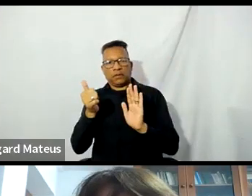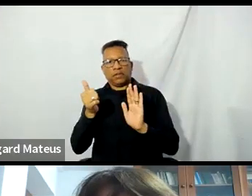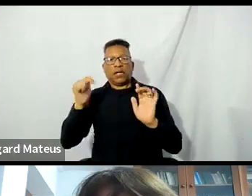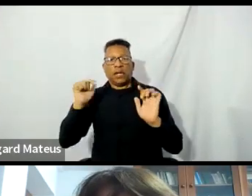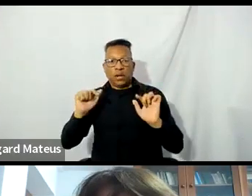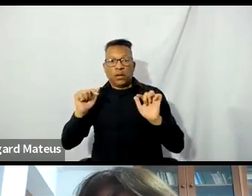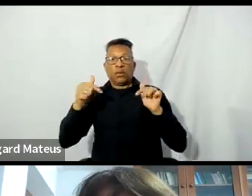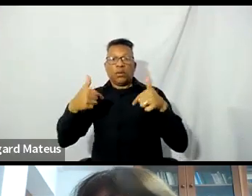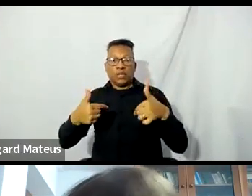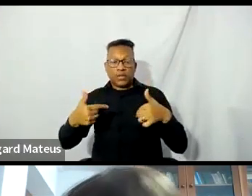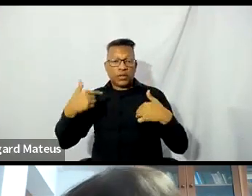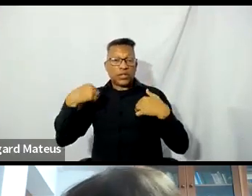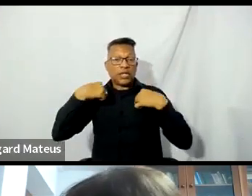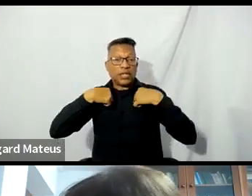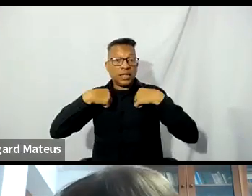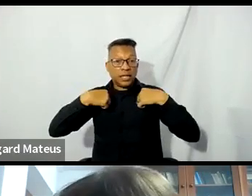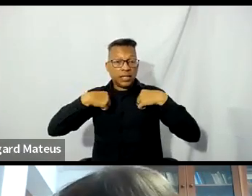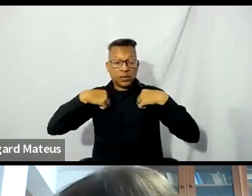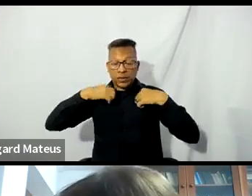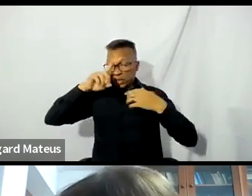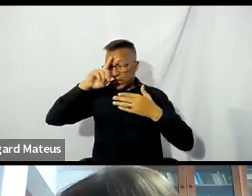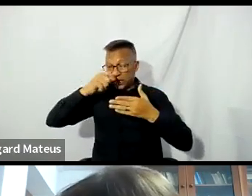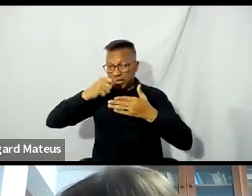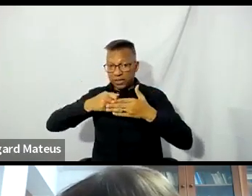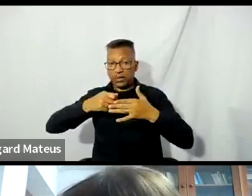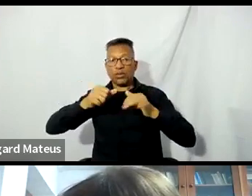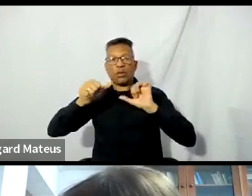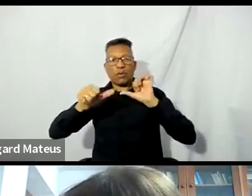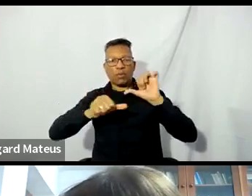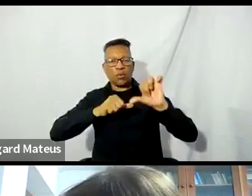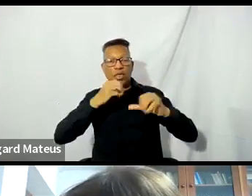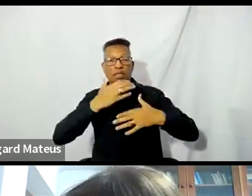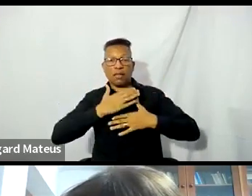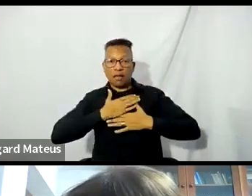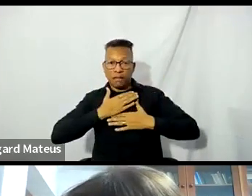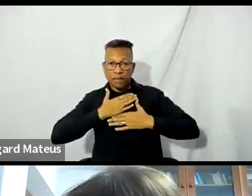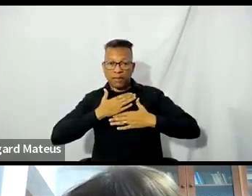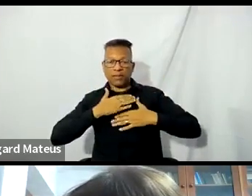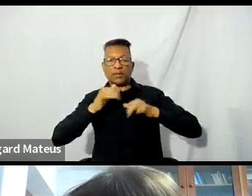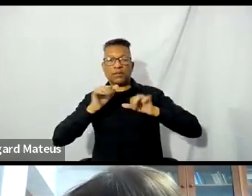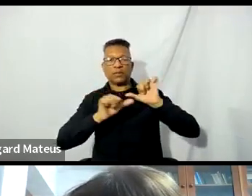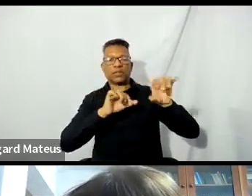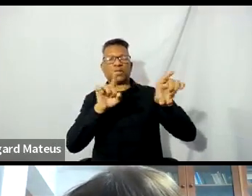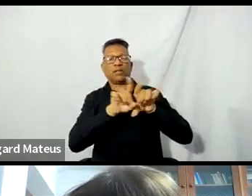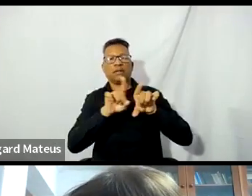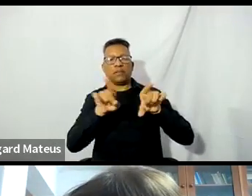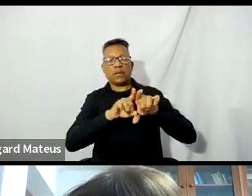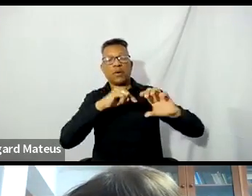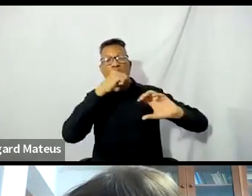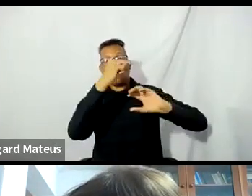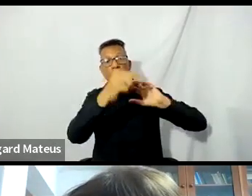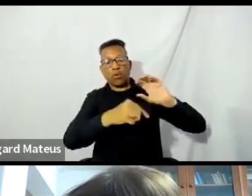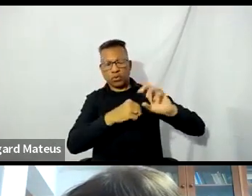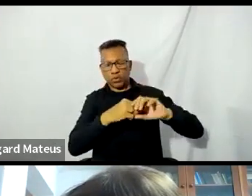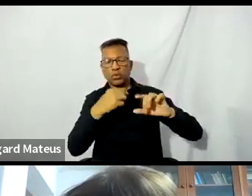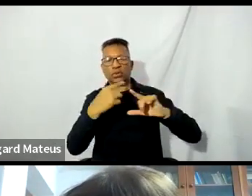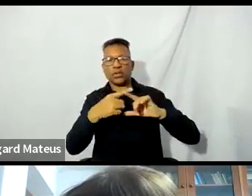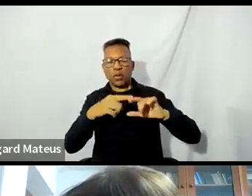an it's an action of me me. And that action changes the world, and it changes me . The . The world and The world and myself are transformed